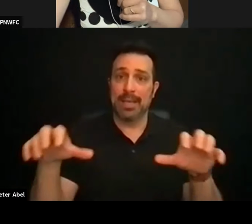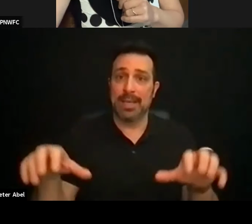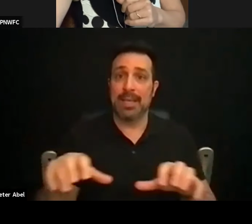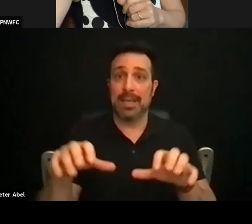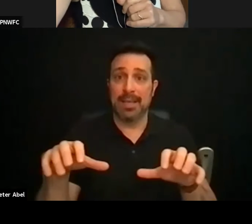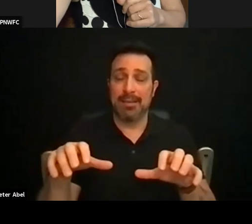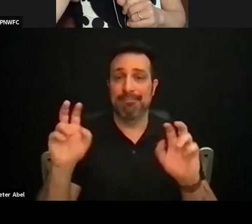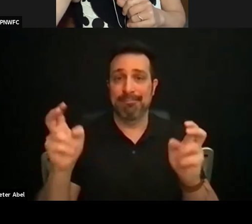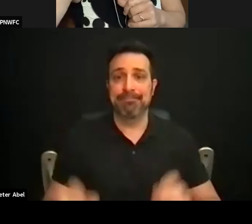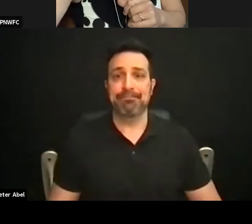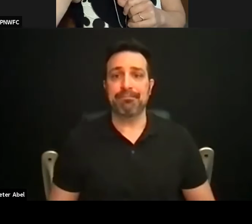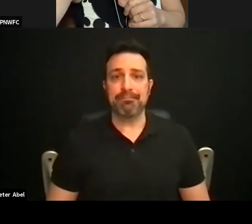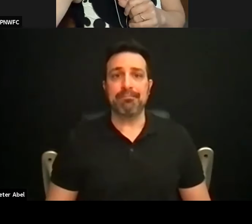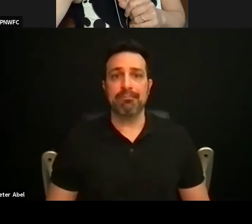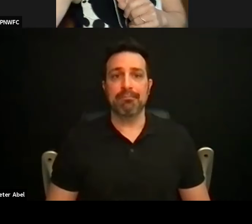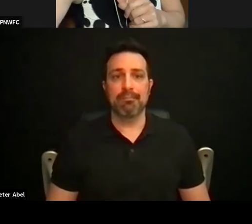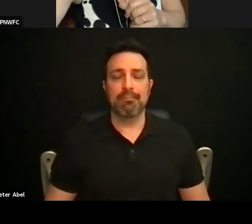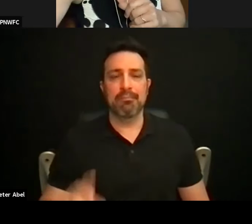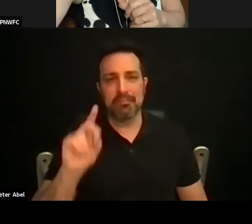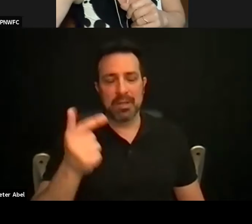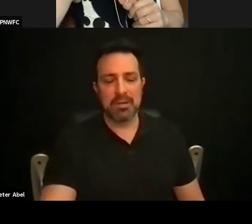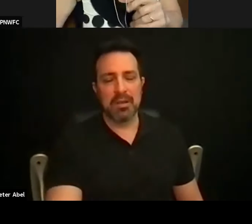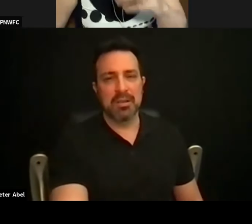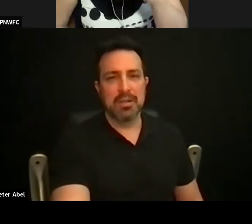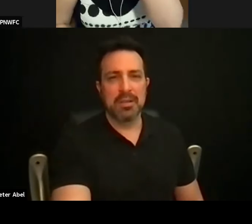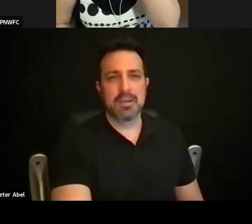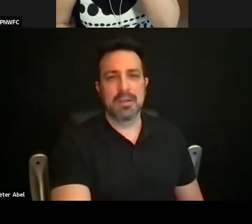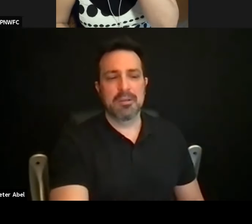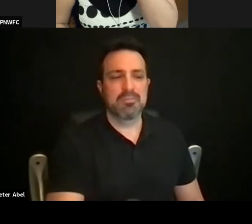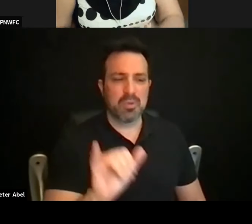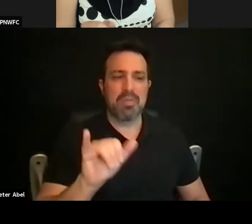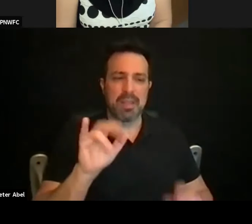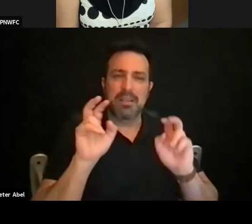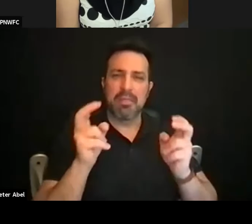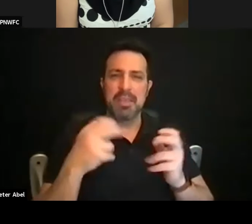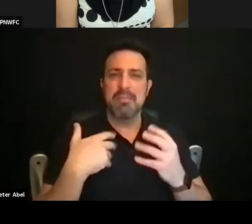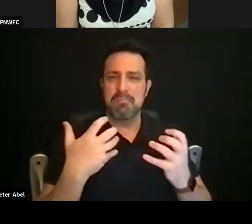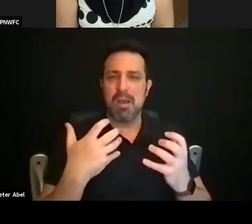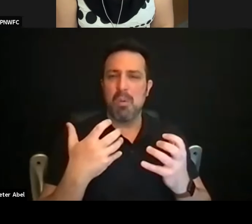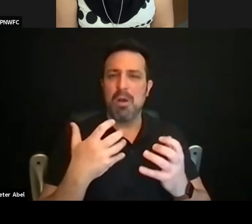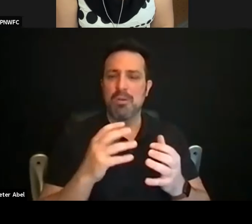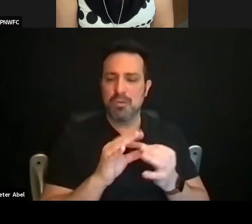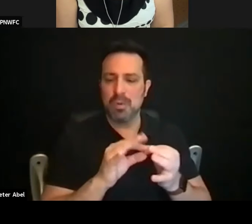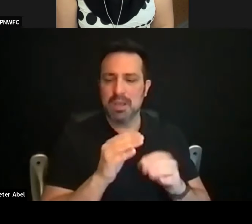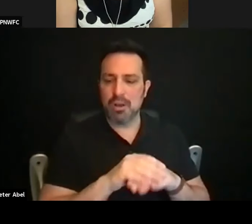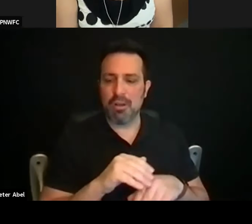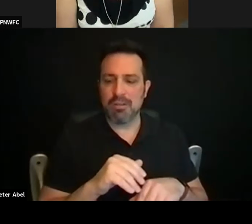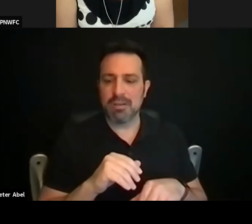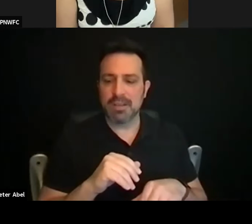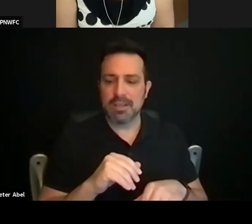time, a lot of self-care, and a lot of rest, and that is also